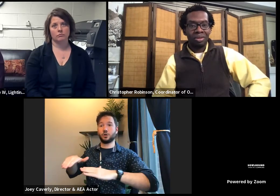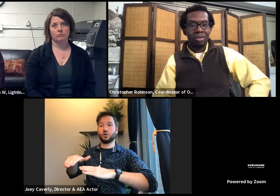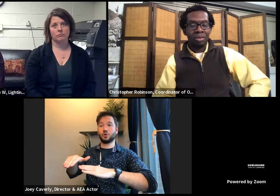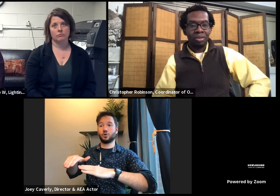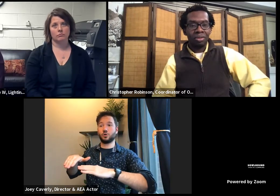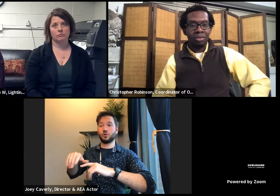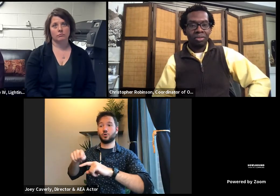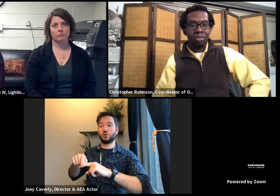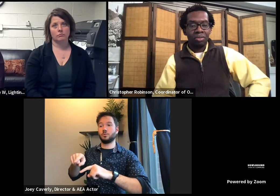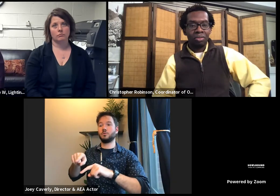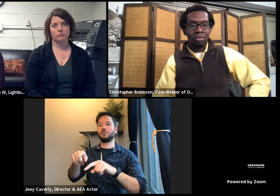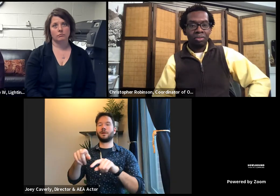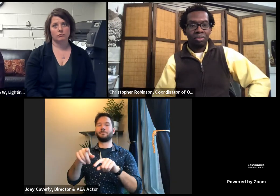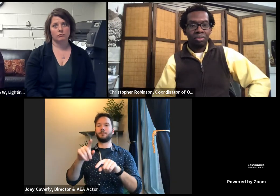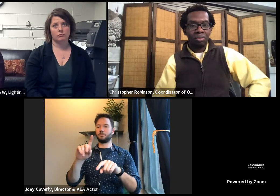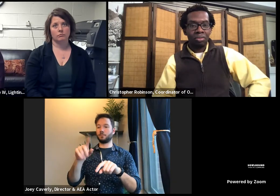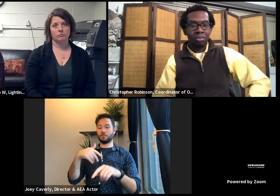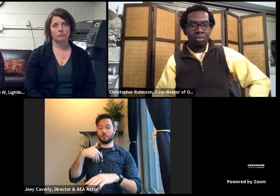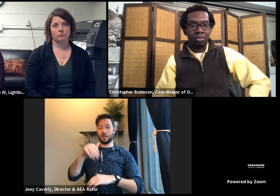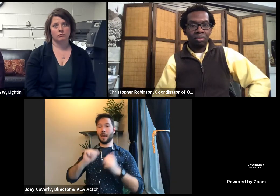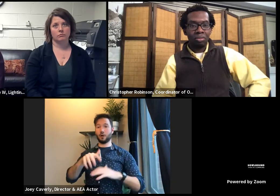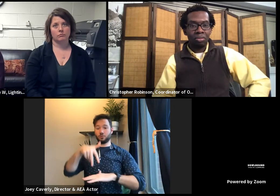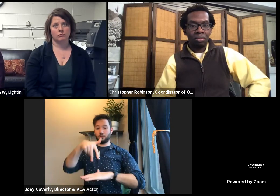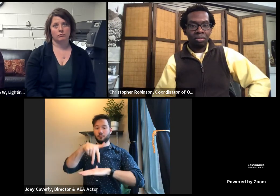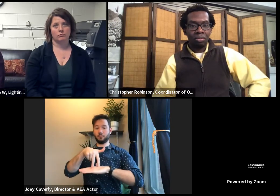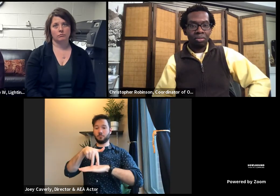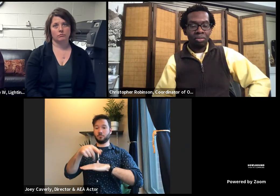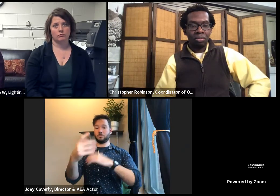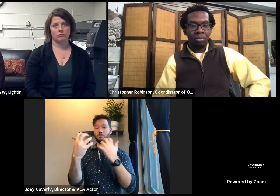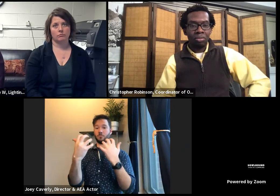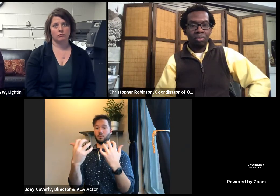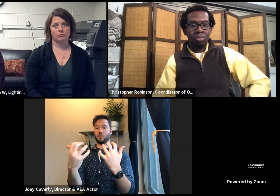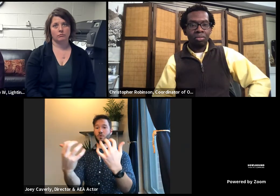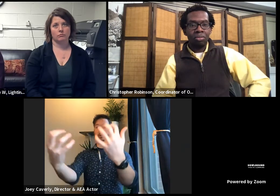there was actually a TV monitor on stage.